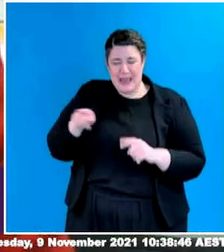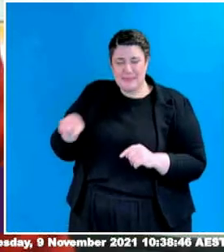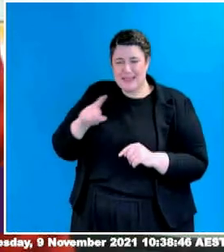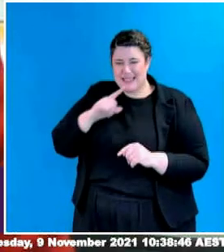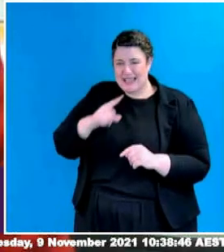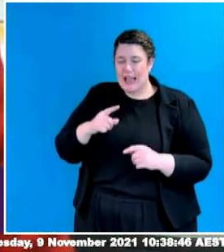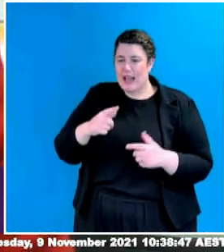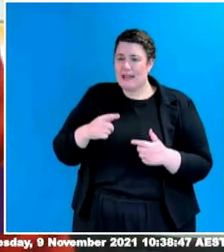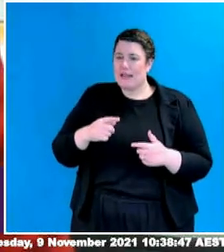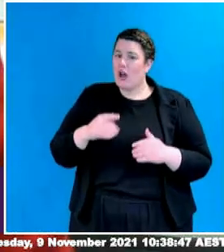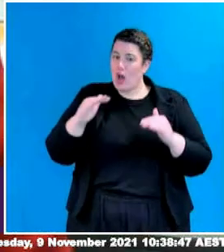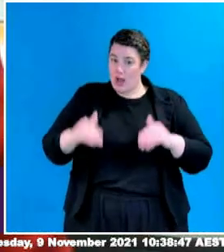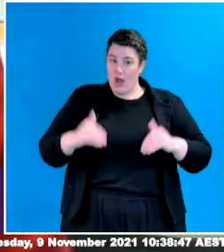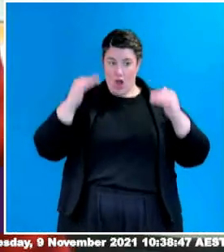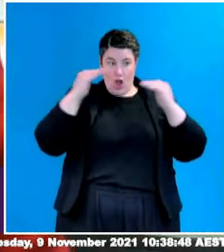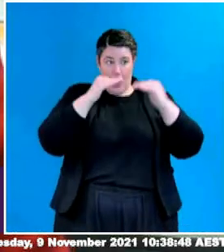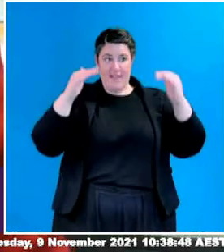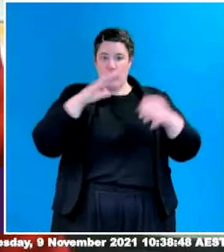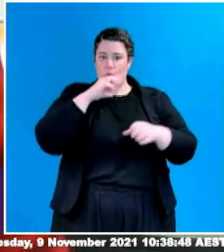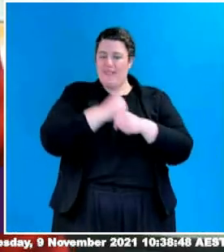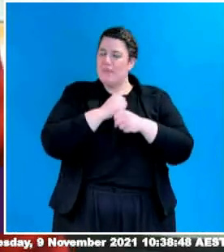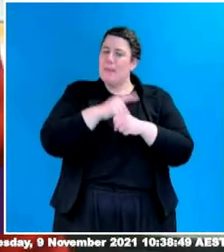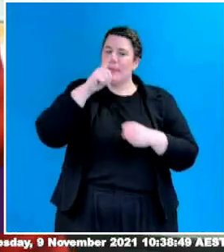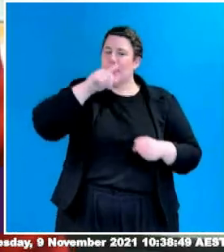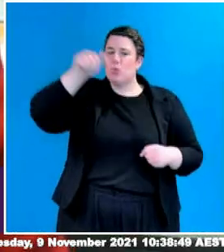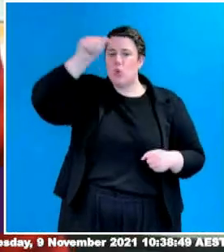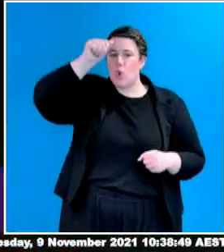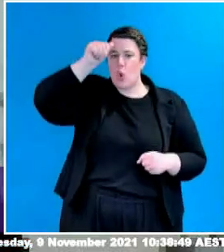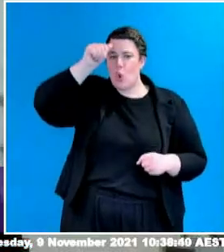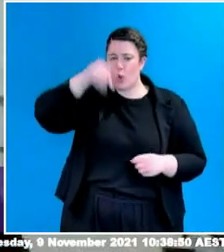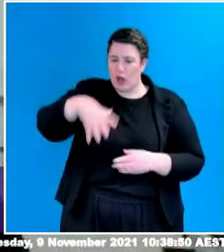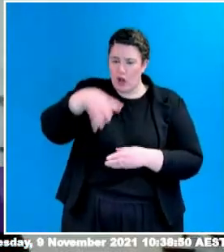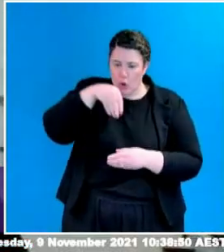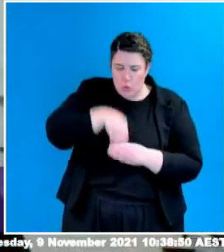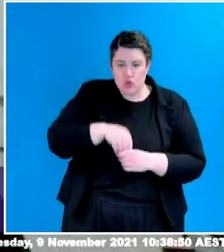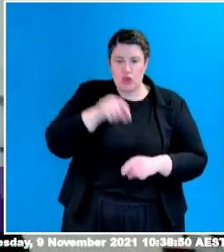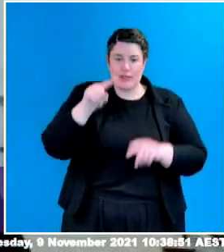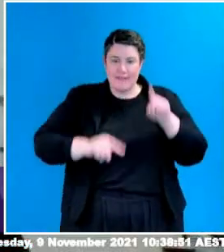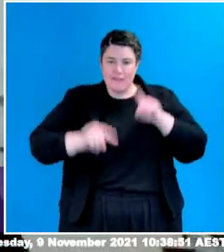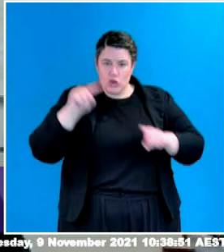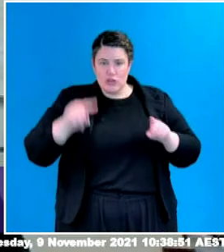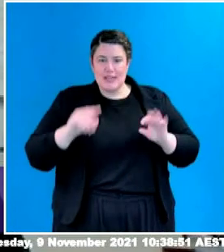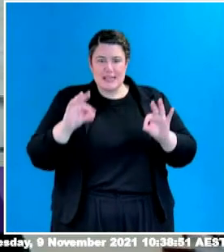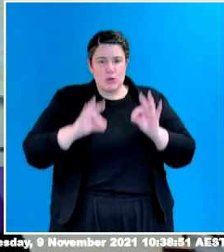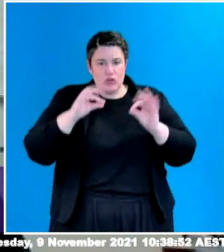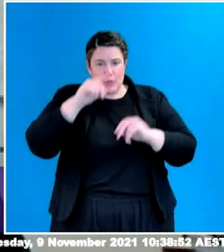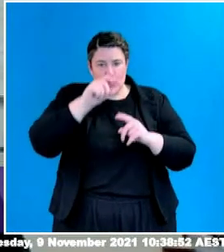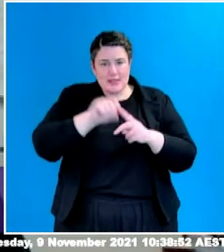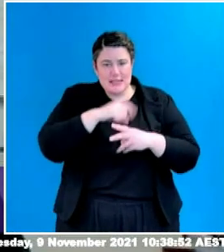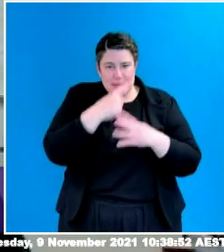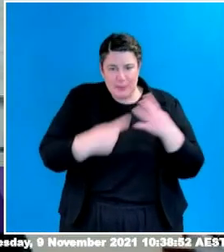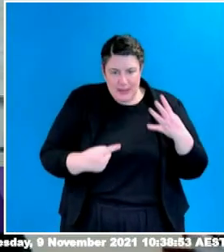awareness of issues around inclusion and diversity, particularly around people with disability in the ACT.